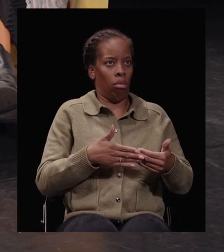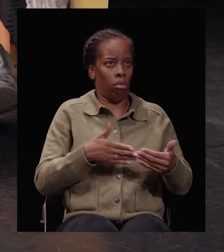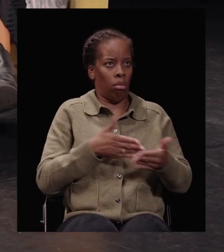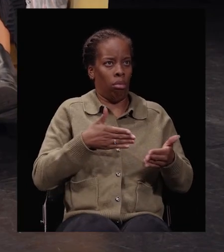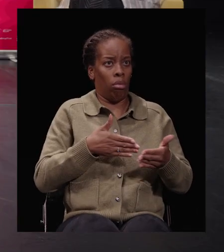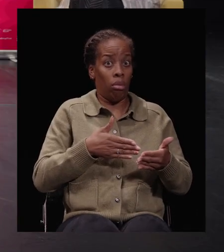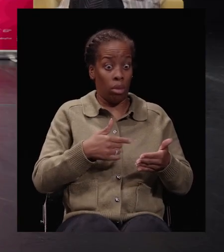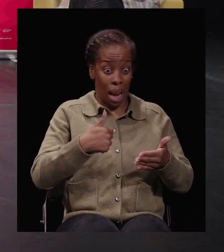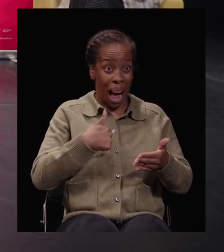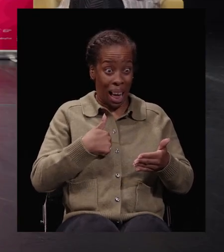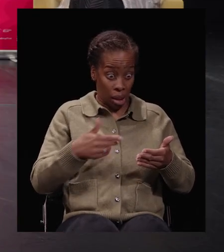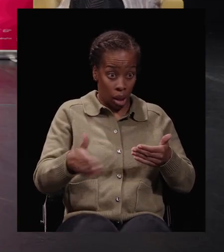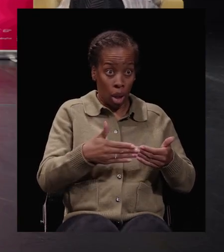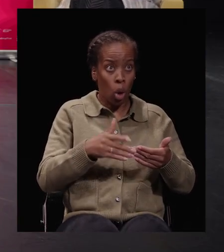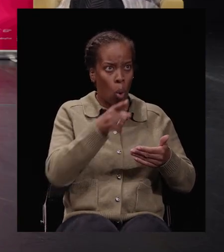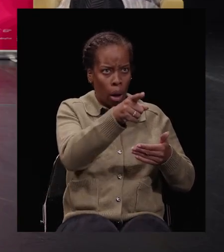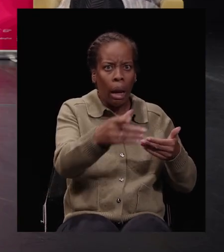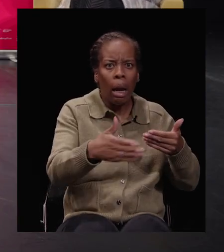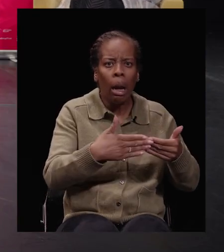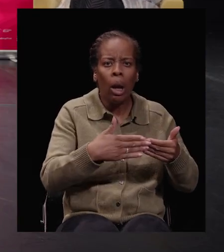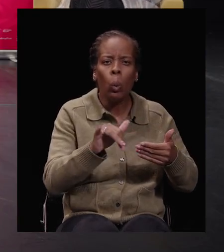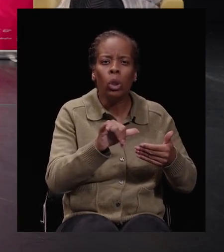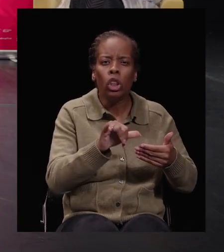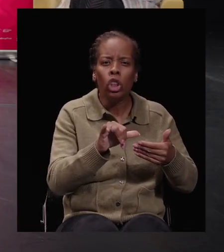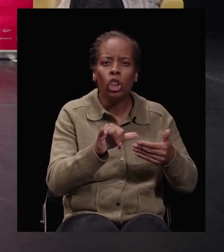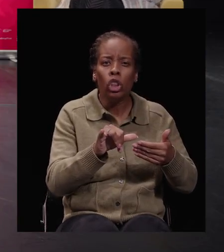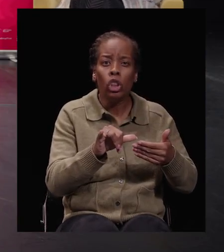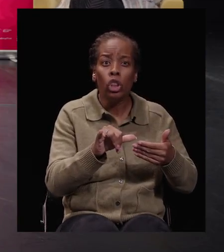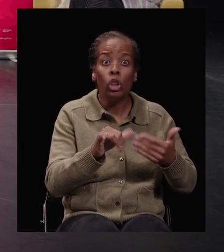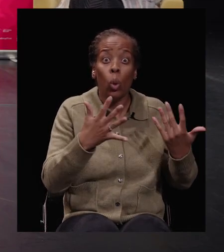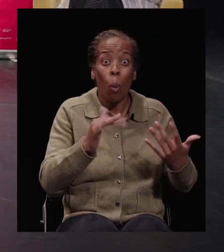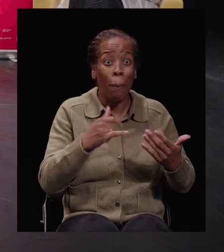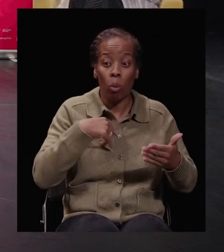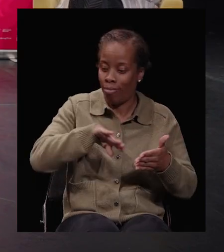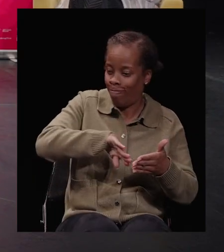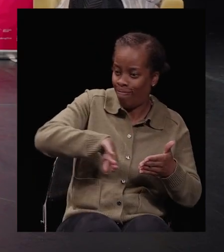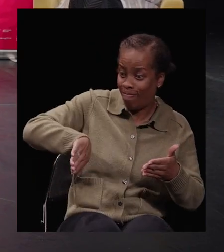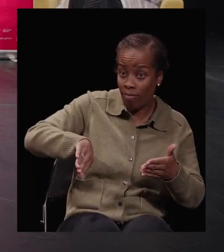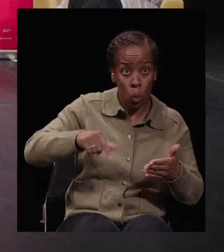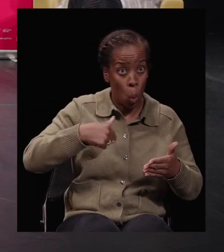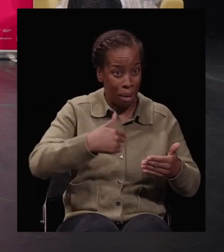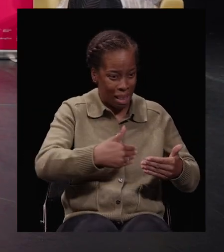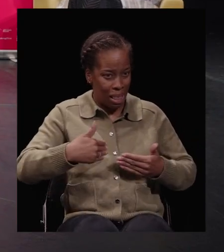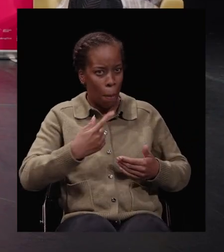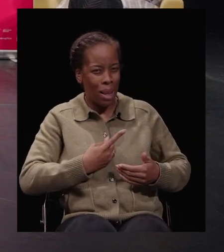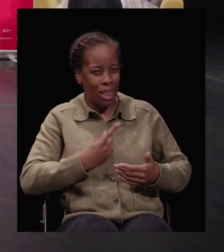Or do you think we should be kicking down doors? Or reality is we are kept out? There are ways that are- There are structural- I'm saying we but-